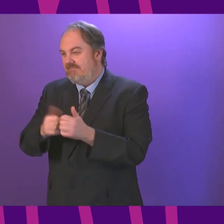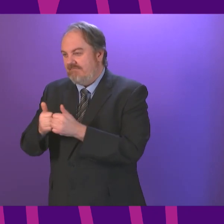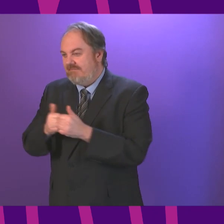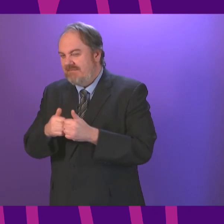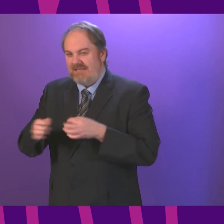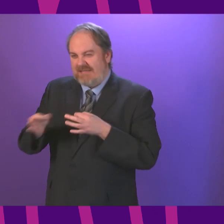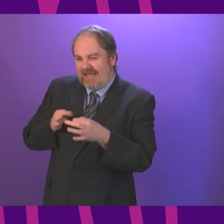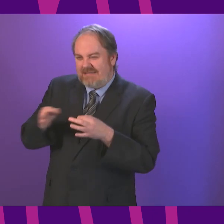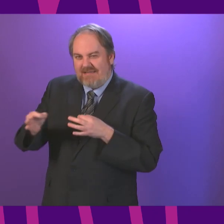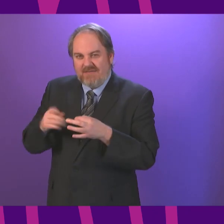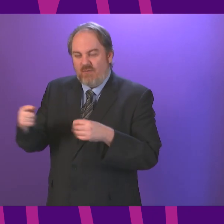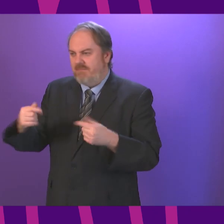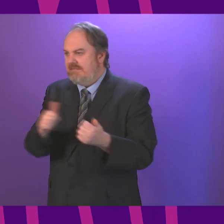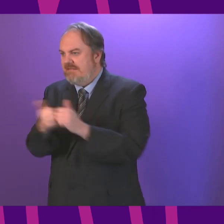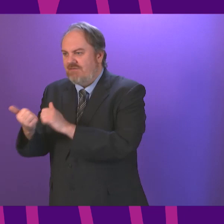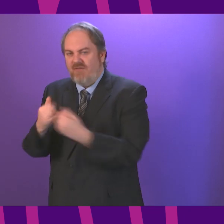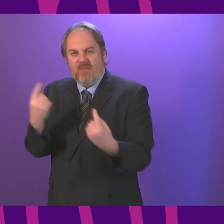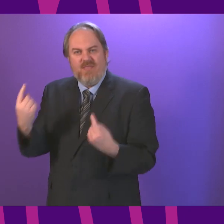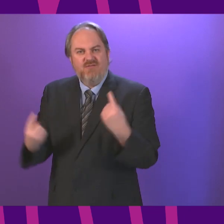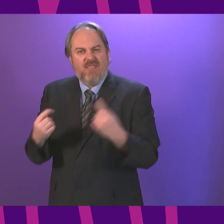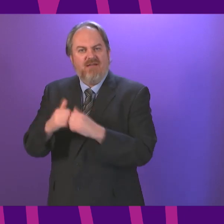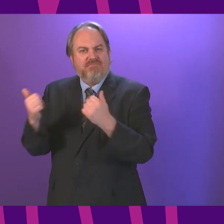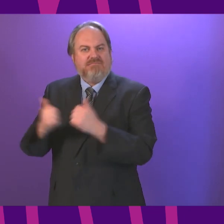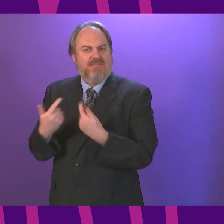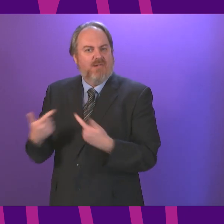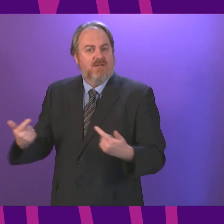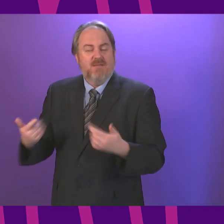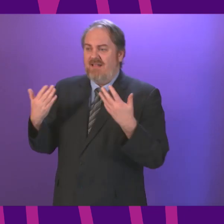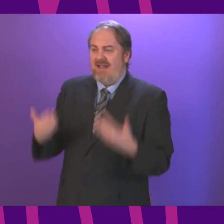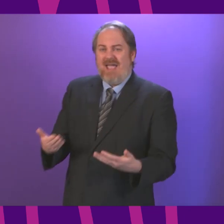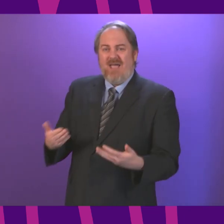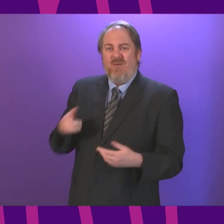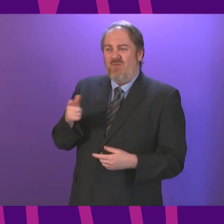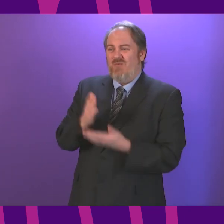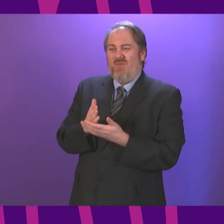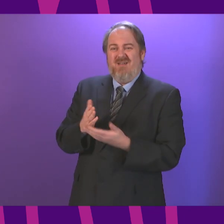moving on from misrepresenting me, Ruth Davidson is now misrepresenting the Deputy First Minister.